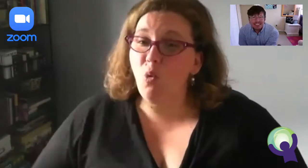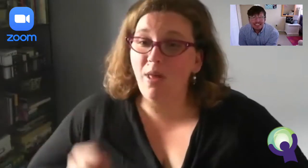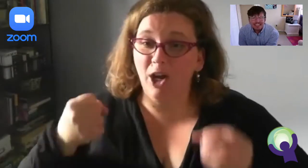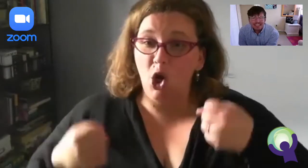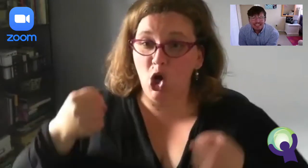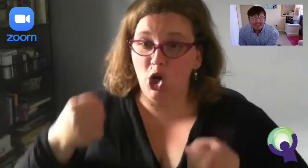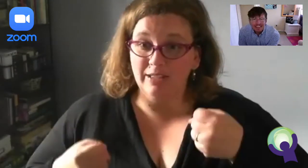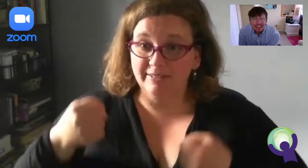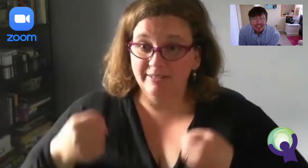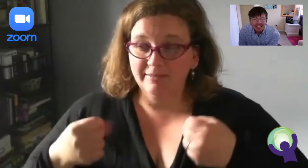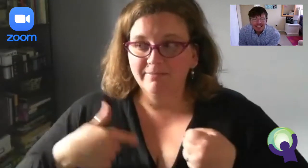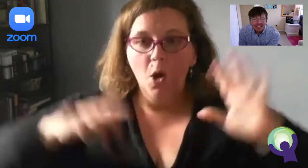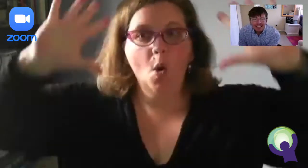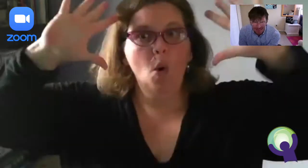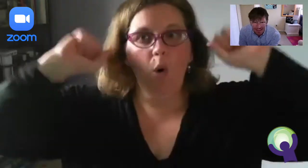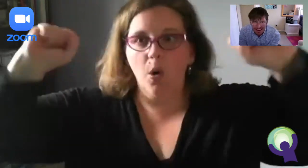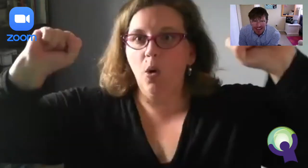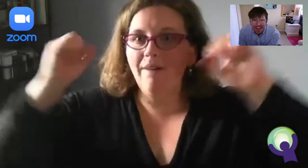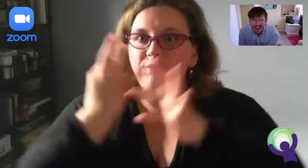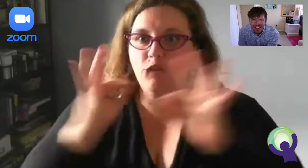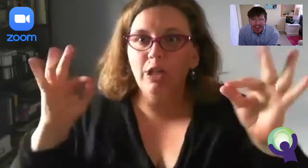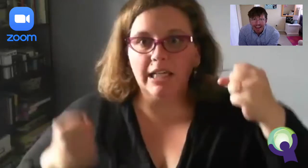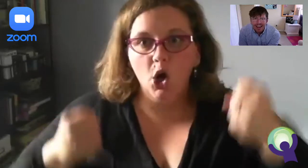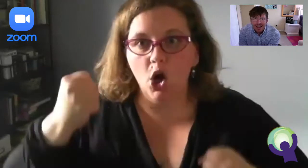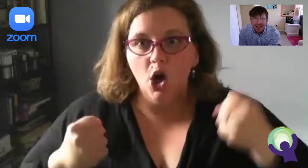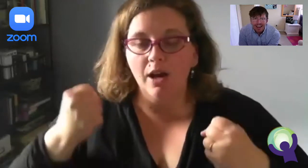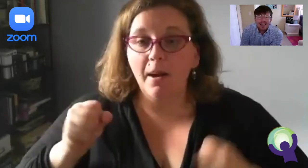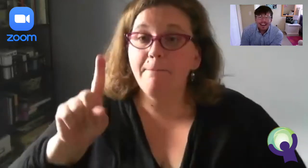gave me her old car and I just thought